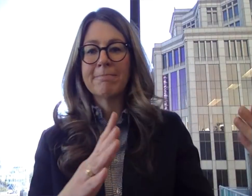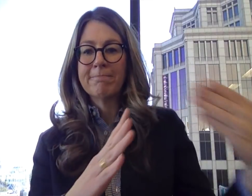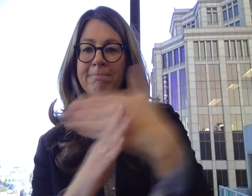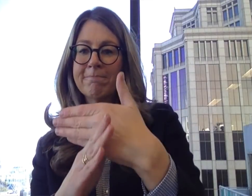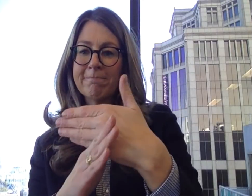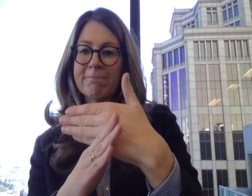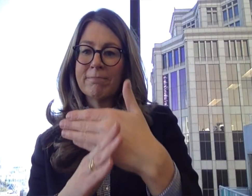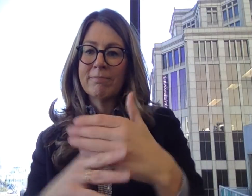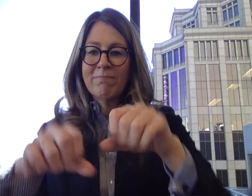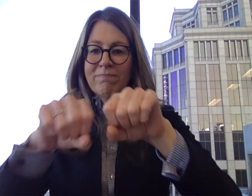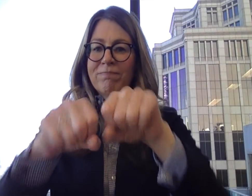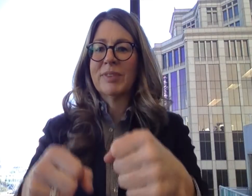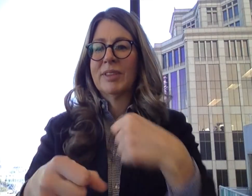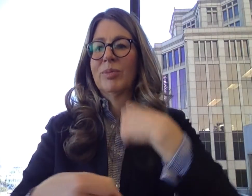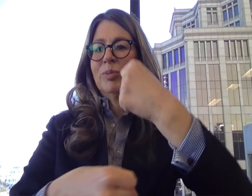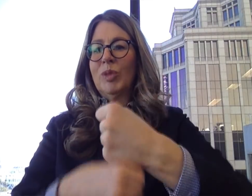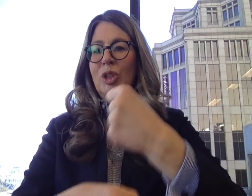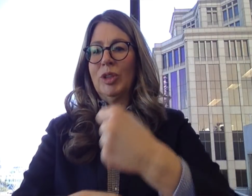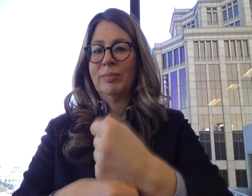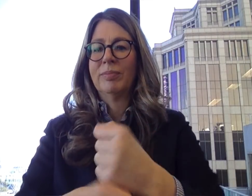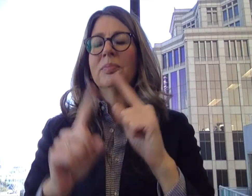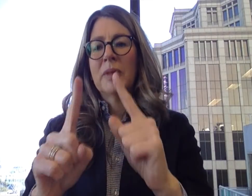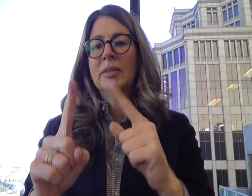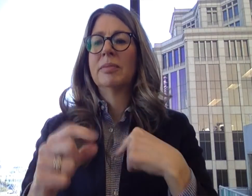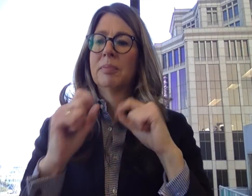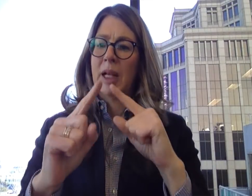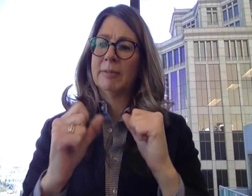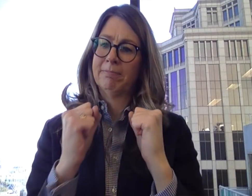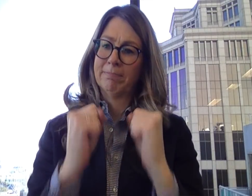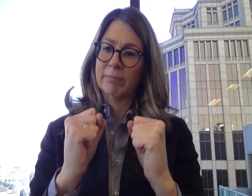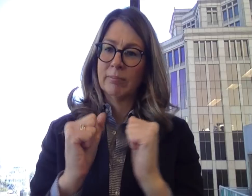I ask you to join me in coming together as one to make